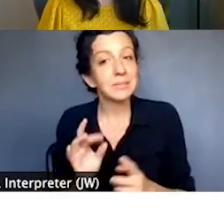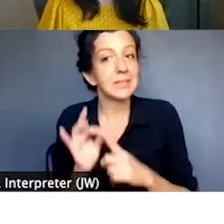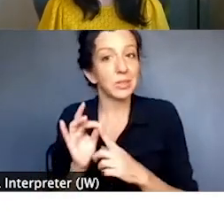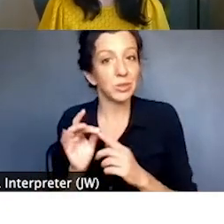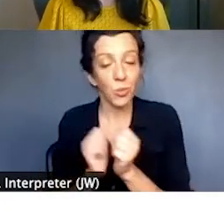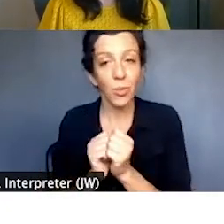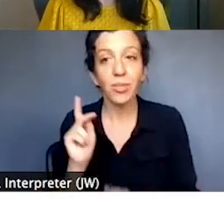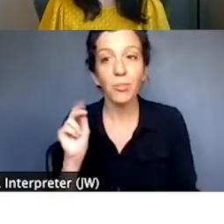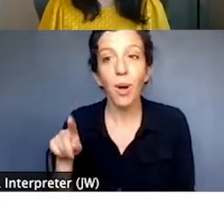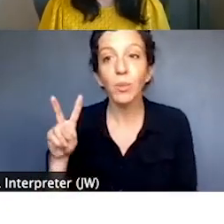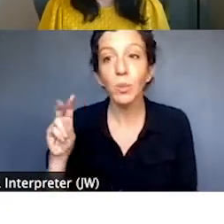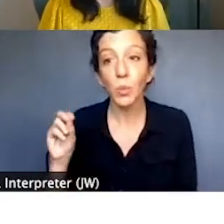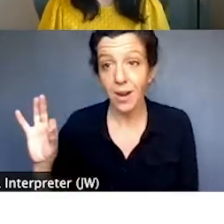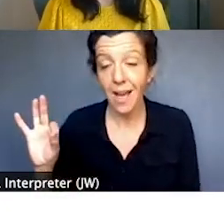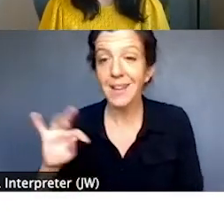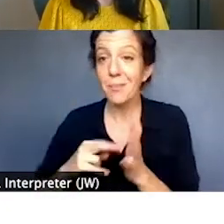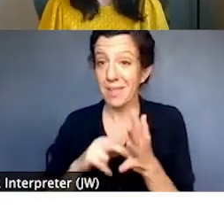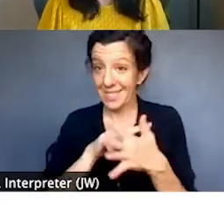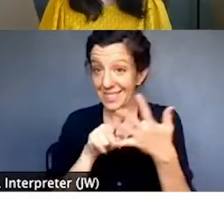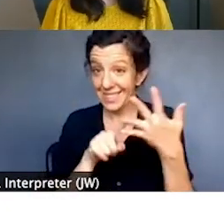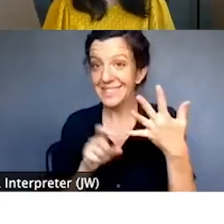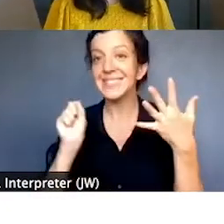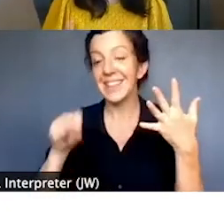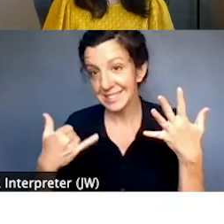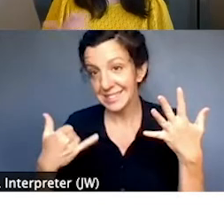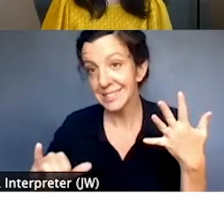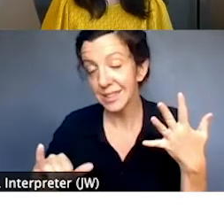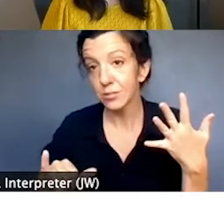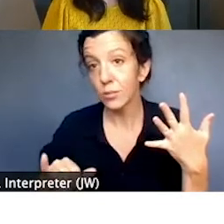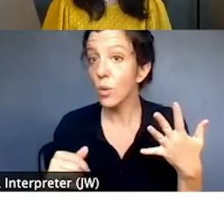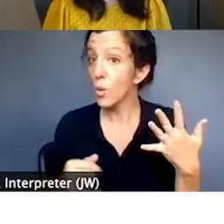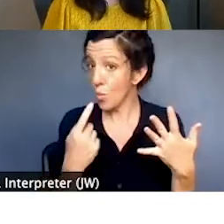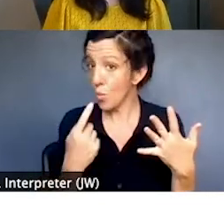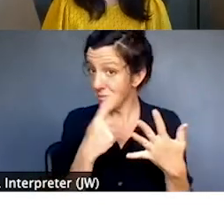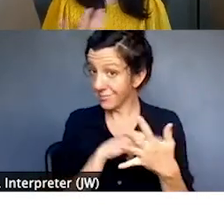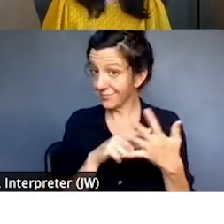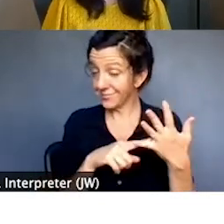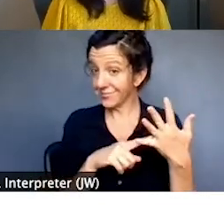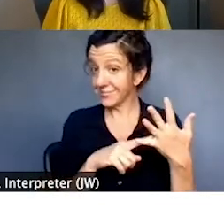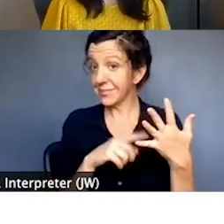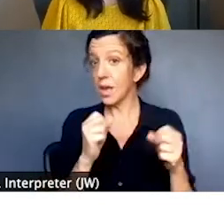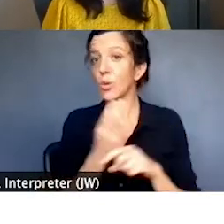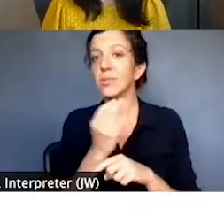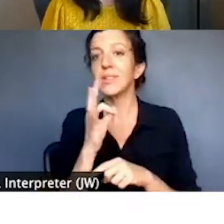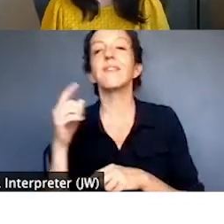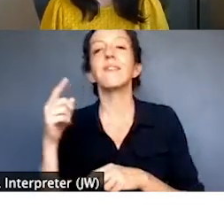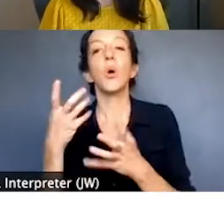out federally funded transportation projects. But generally before Prop 209, these five characteristics could be used.